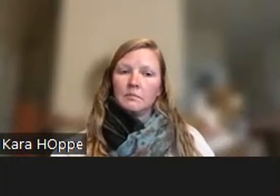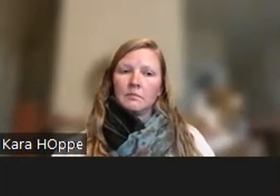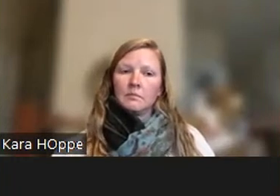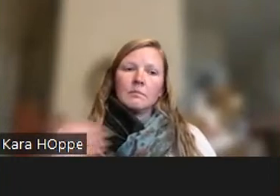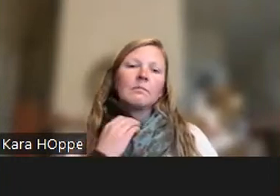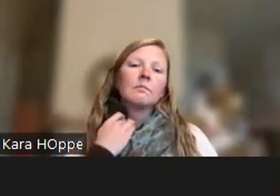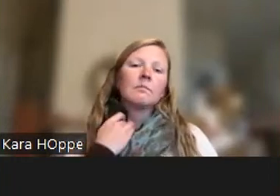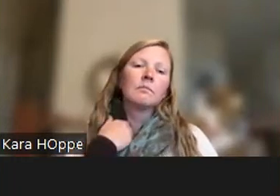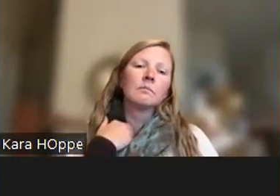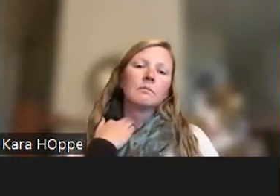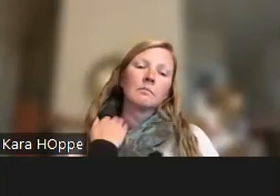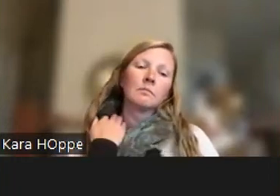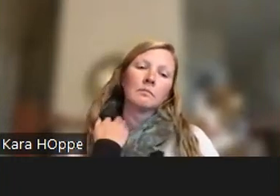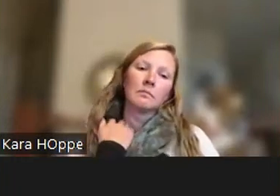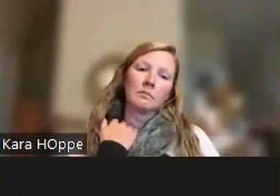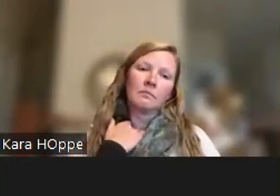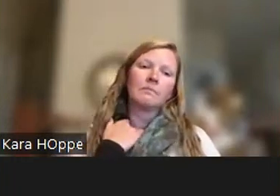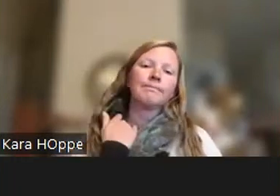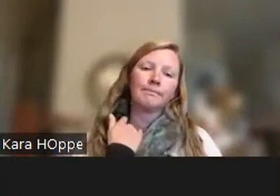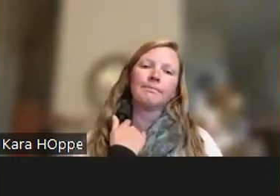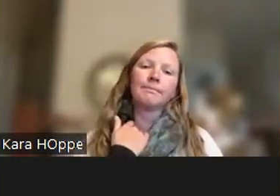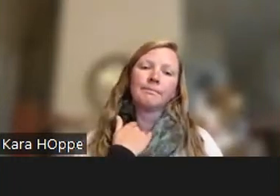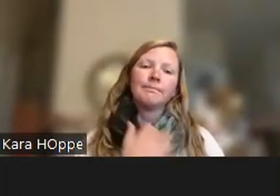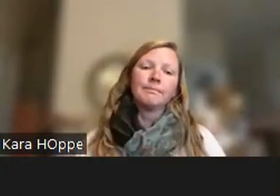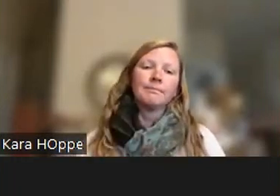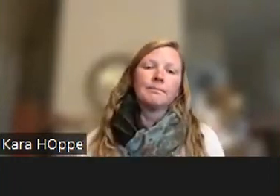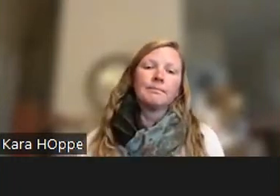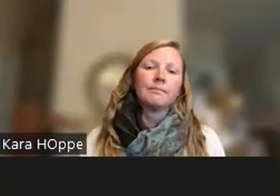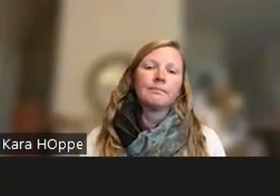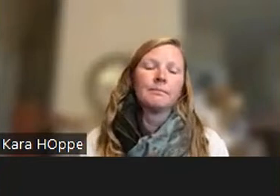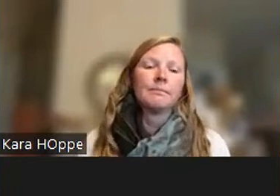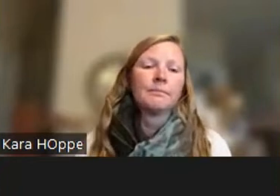partners are advocating for resources that aren't available in your local